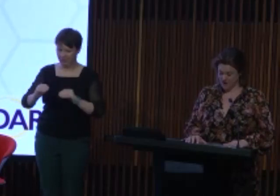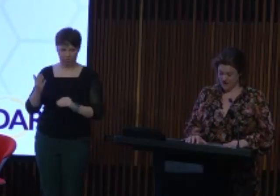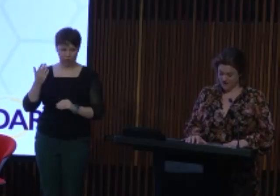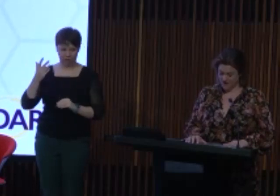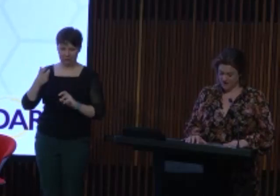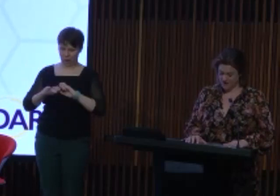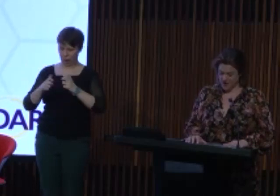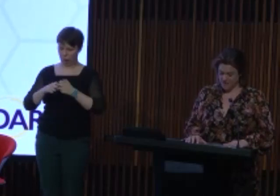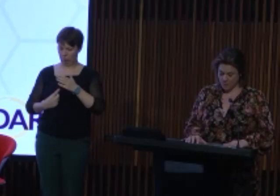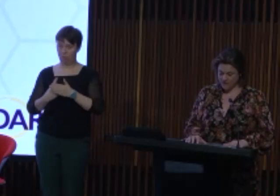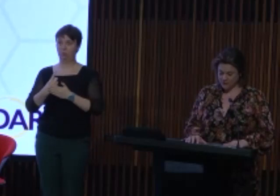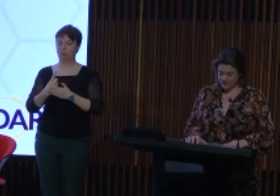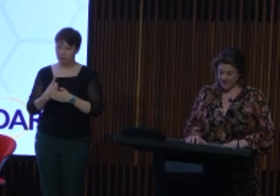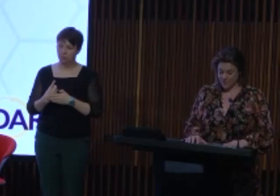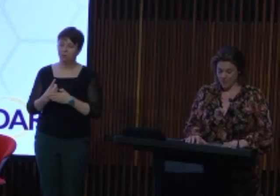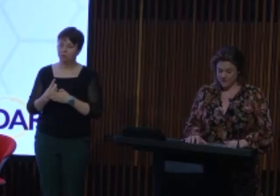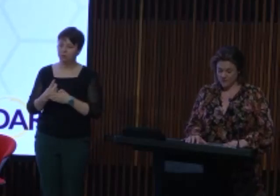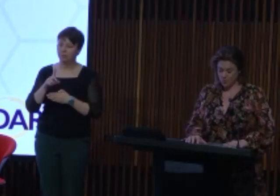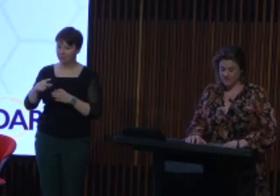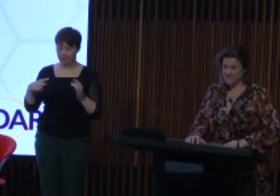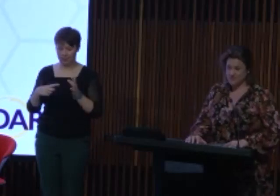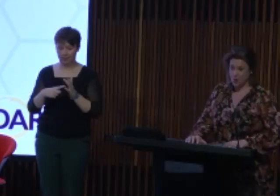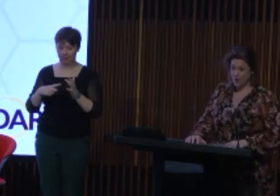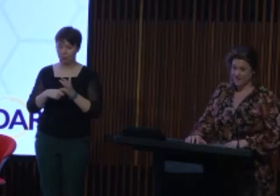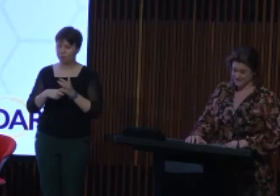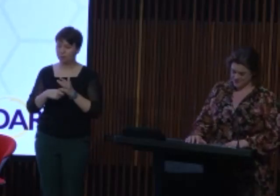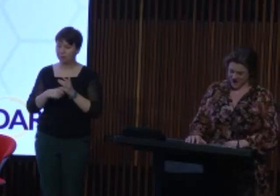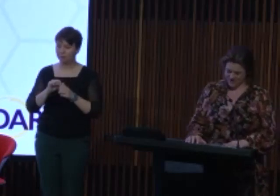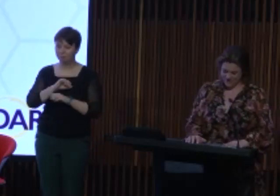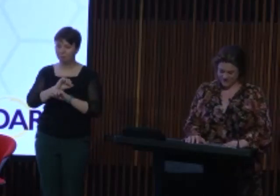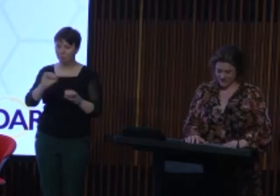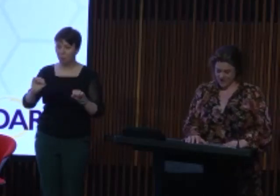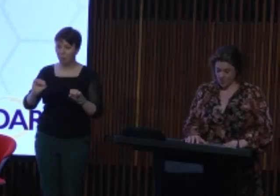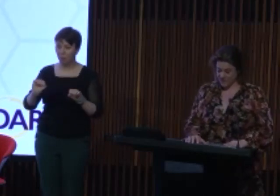that come to mind. But what is really important is the wins that no one hears about when their